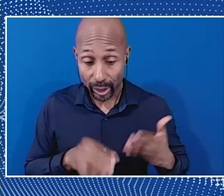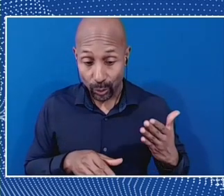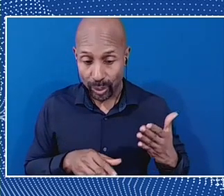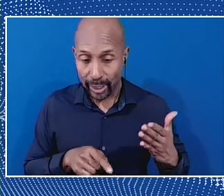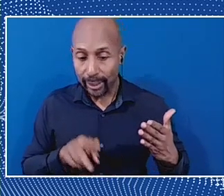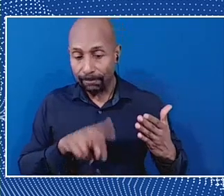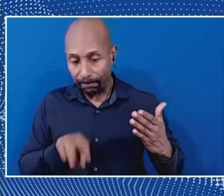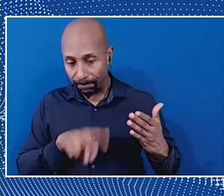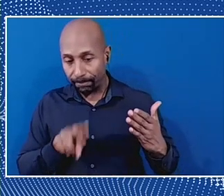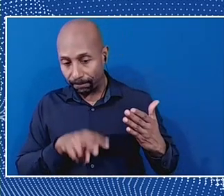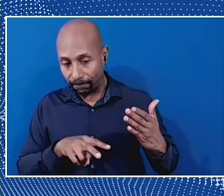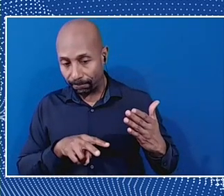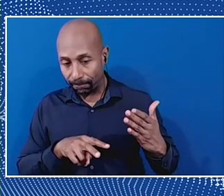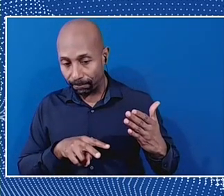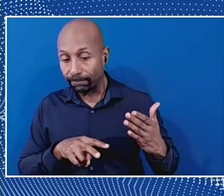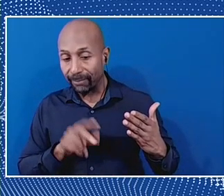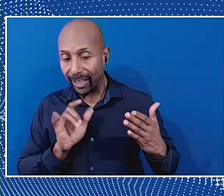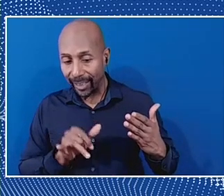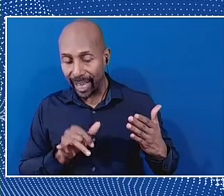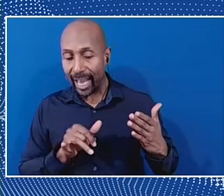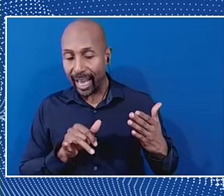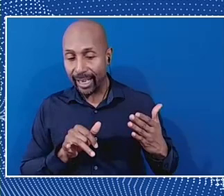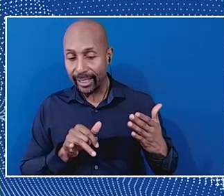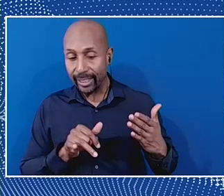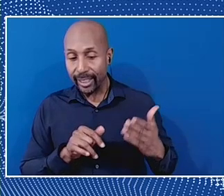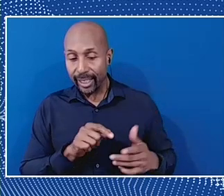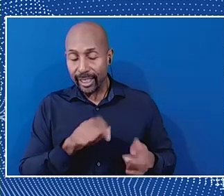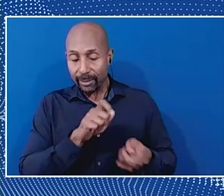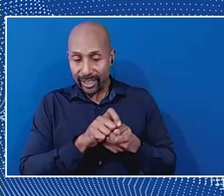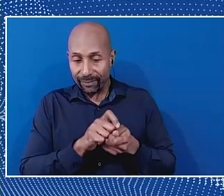of the solutions that have been identified in the text, so thank you.